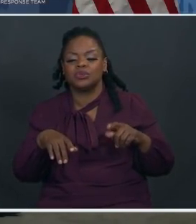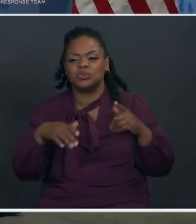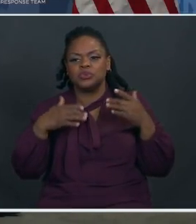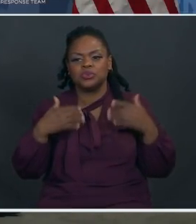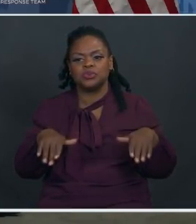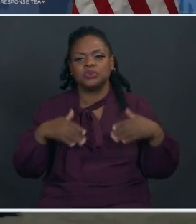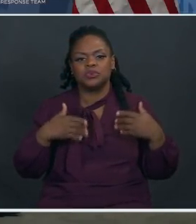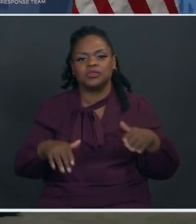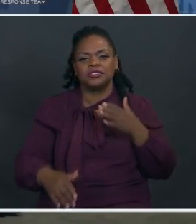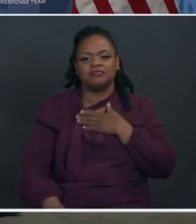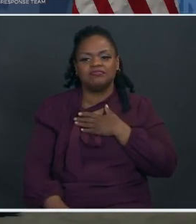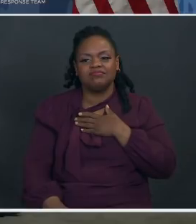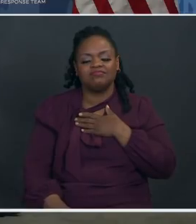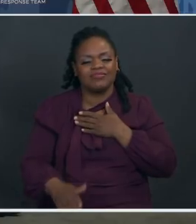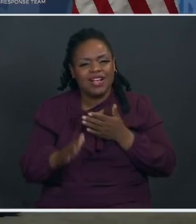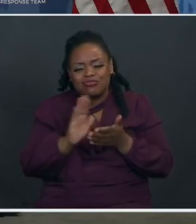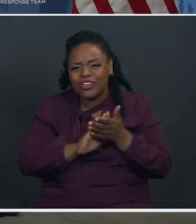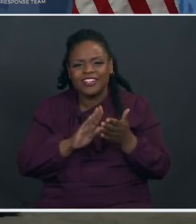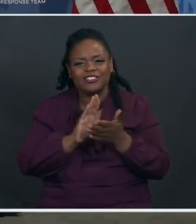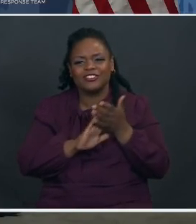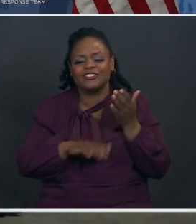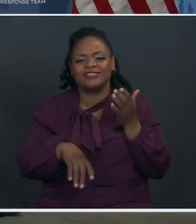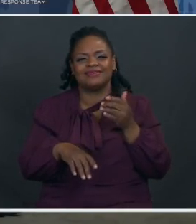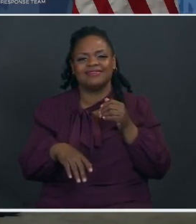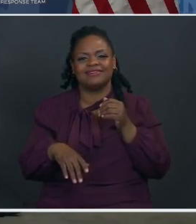and the operations from Andy Slavitt.